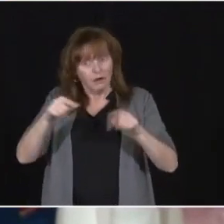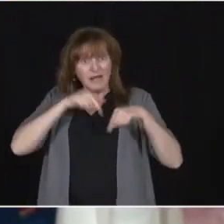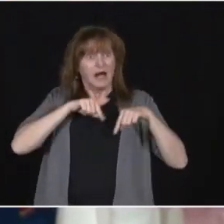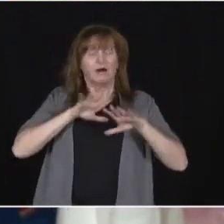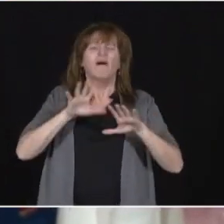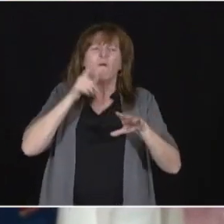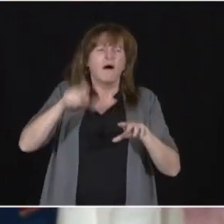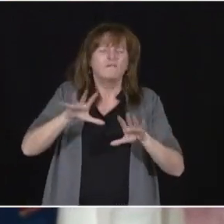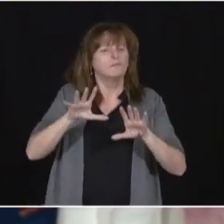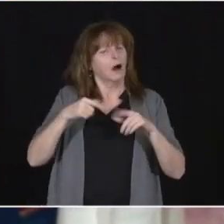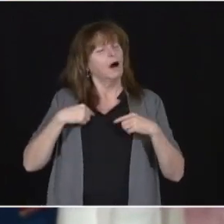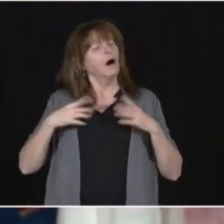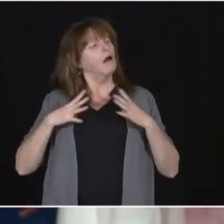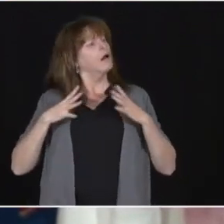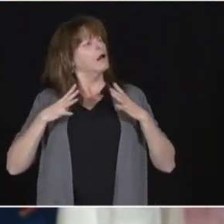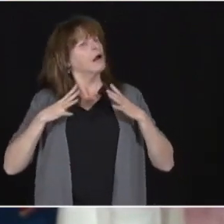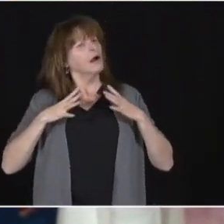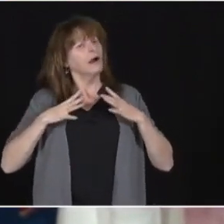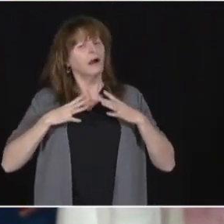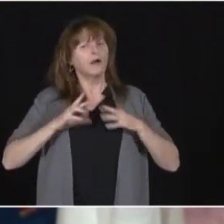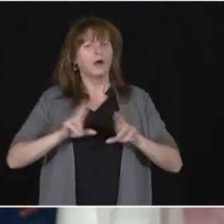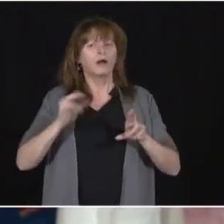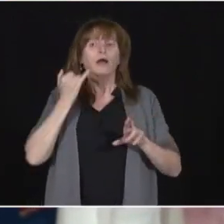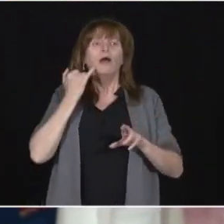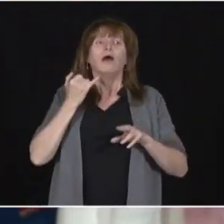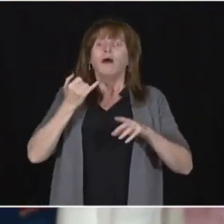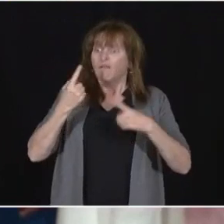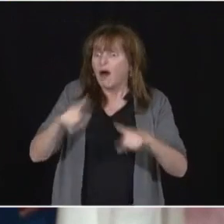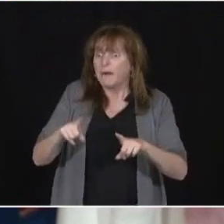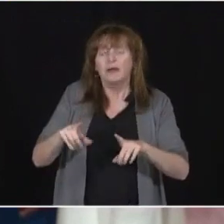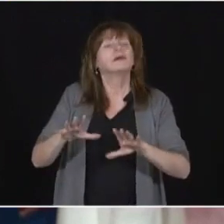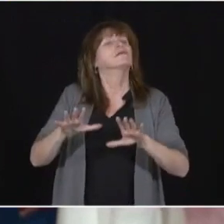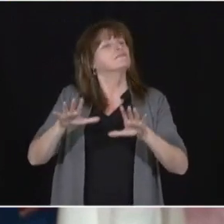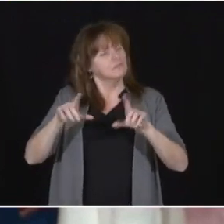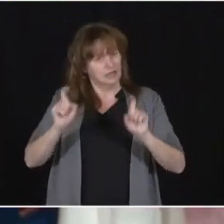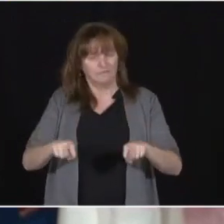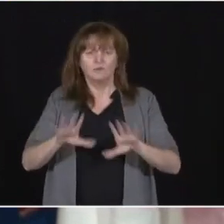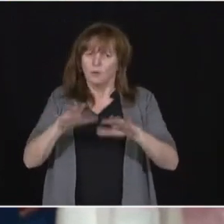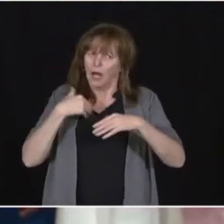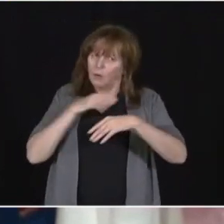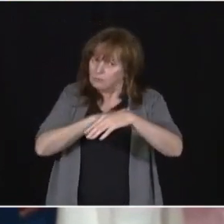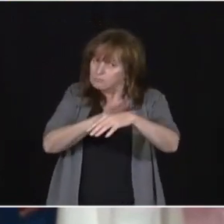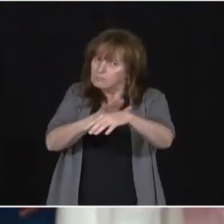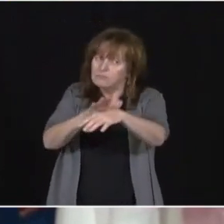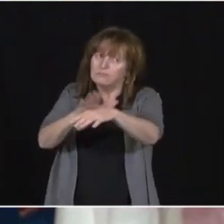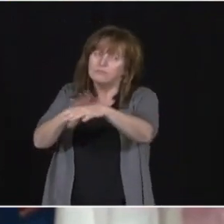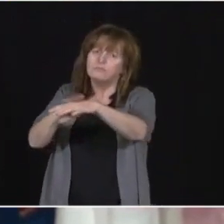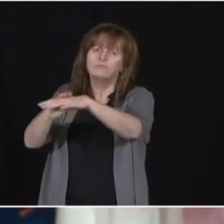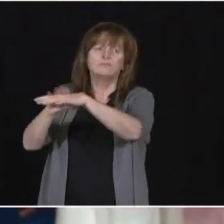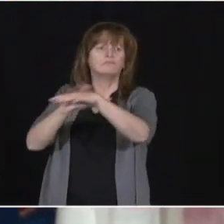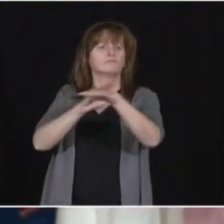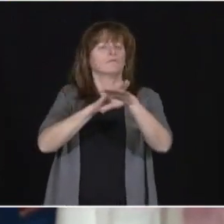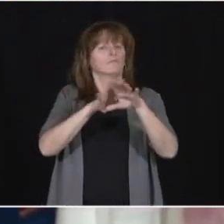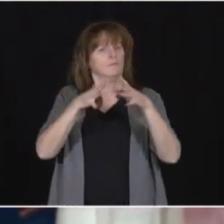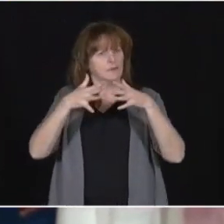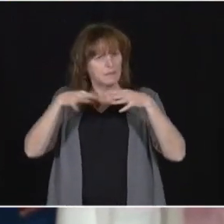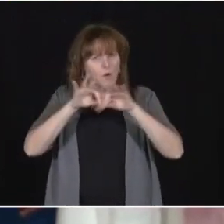That is why it is more important than ever that we stay vigilant. We can't let our guard down now. Thanks to the hard work